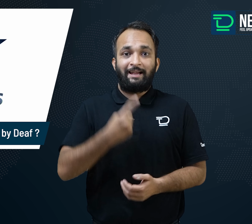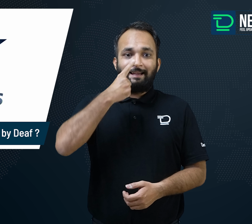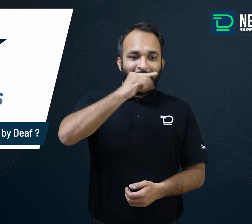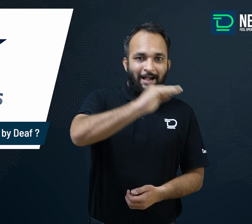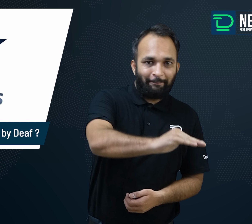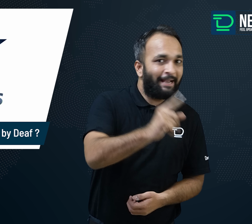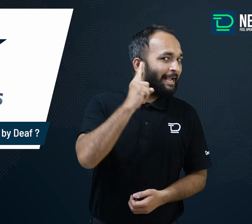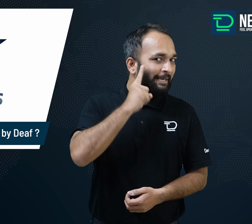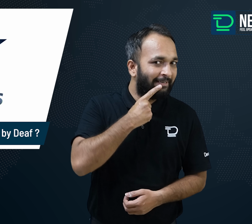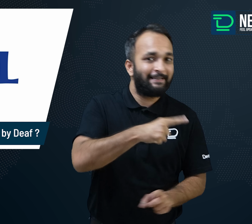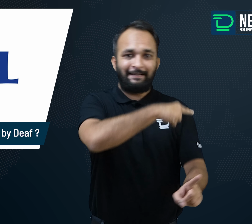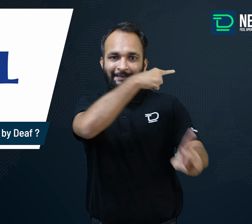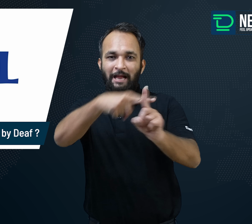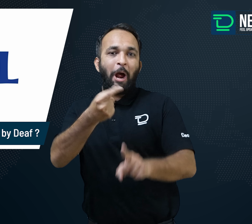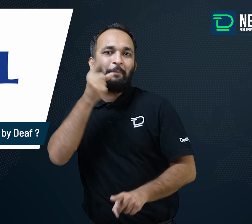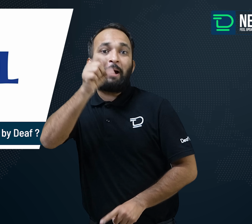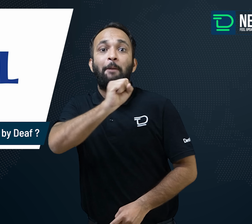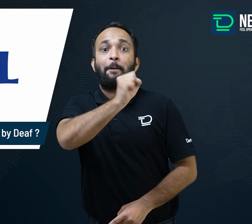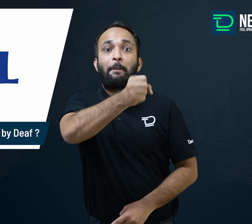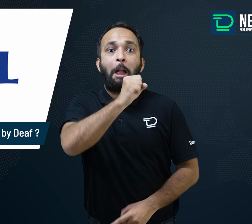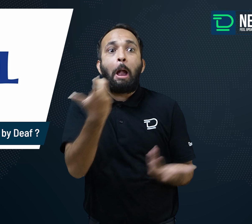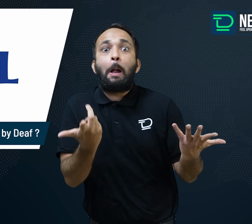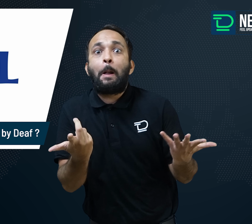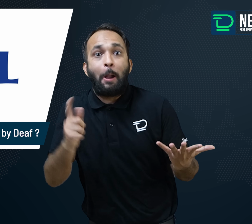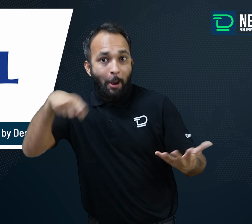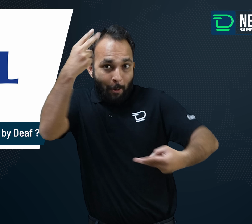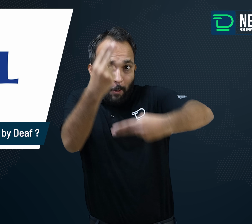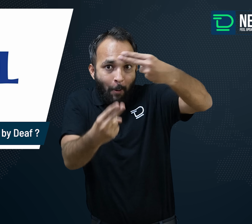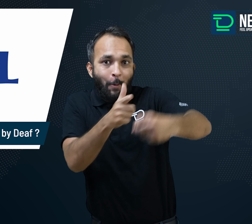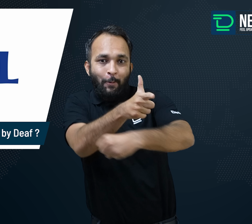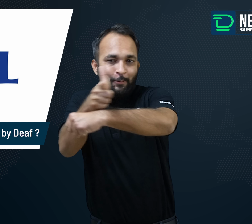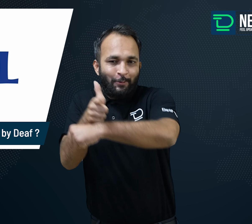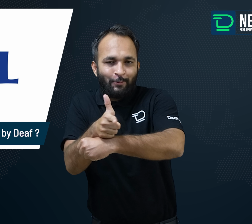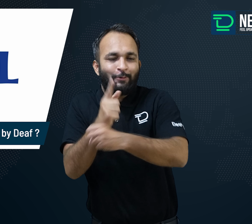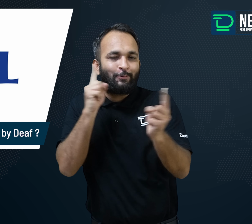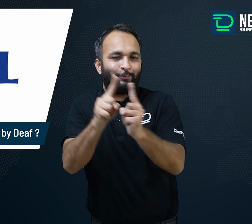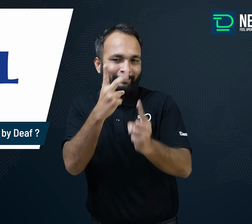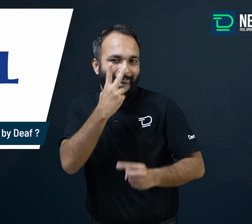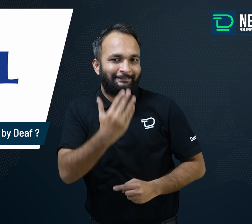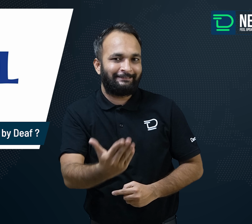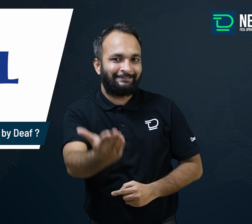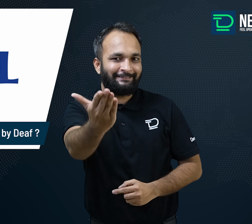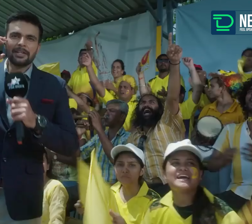Watch the video.